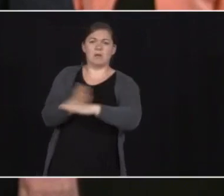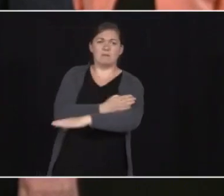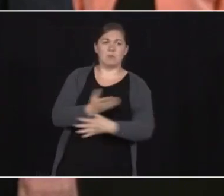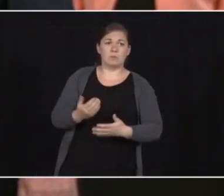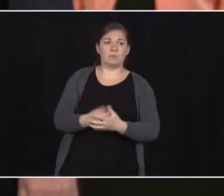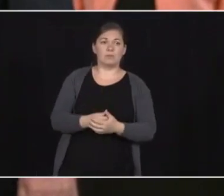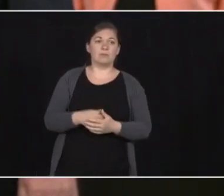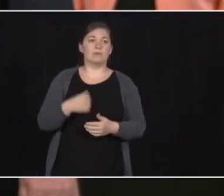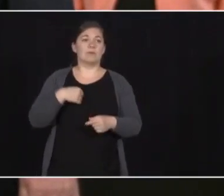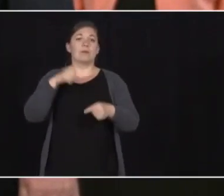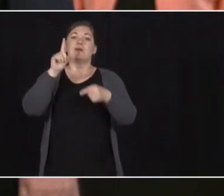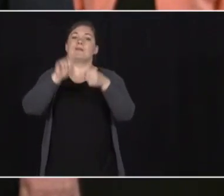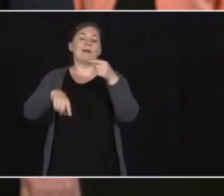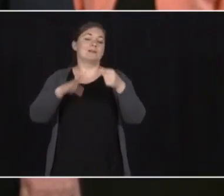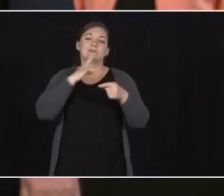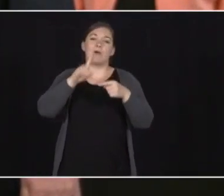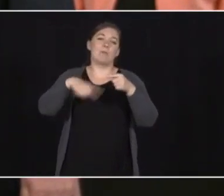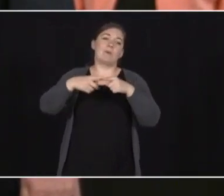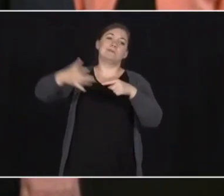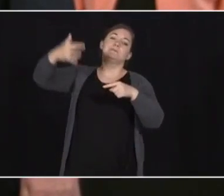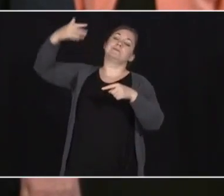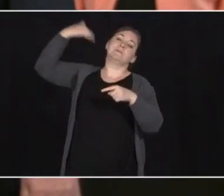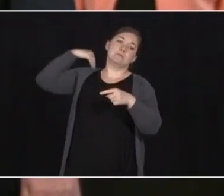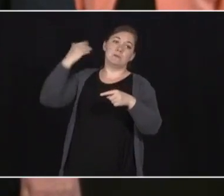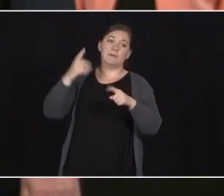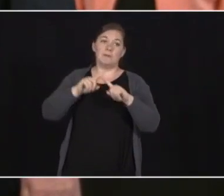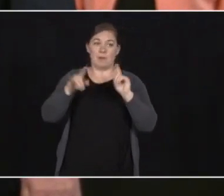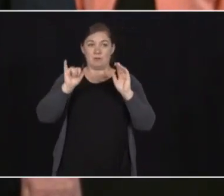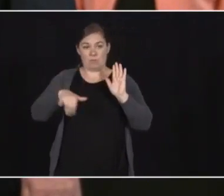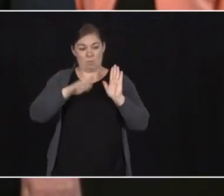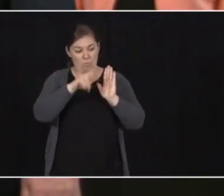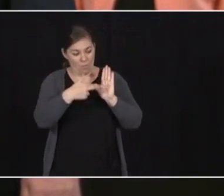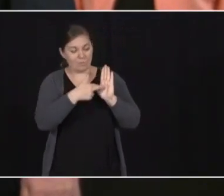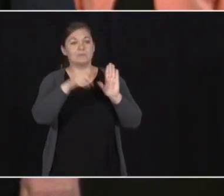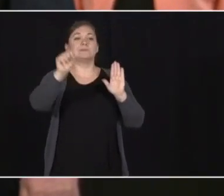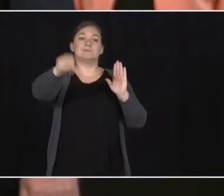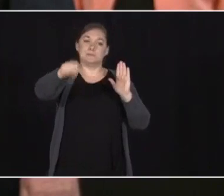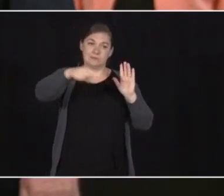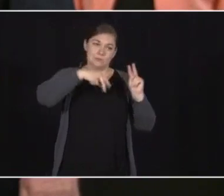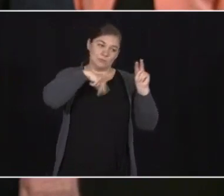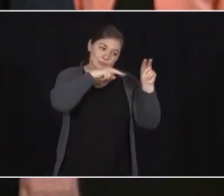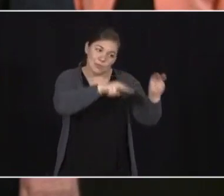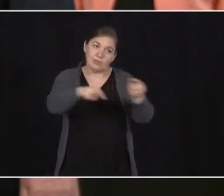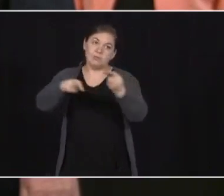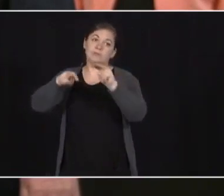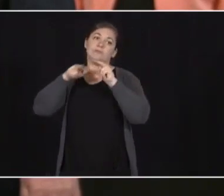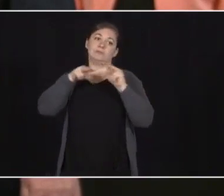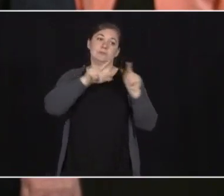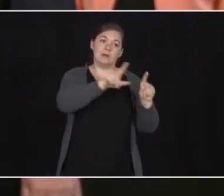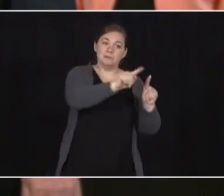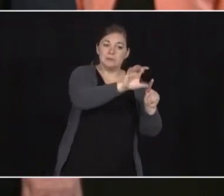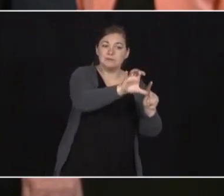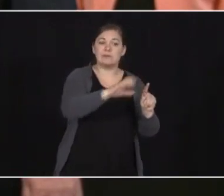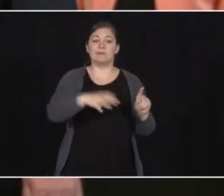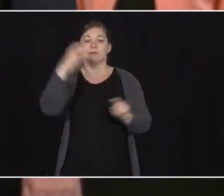those specific complaints but we had responsibility for issues relating to home long-term care hospitals. We did hear some